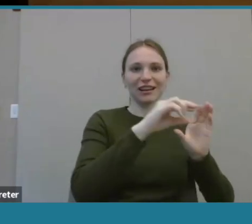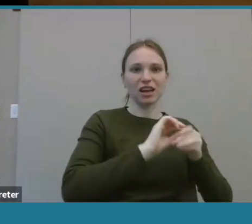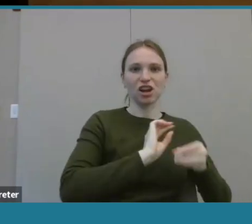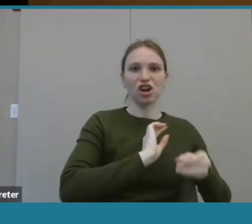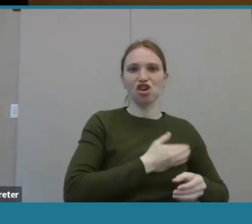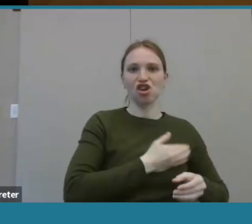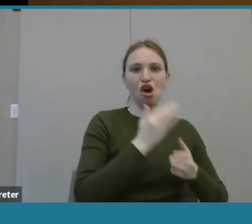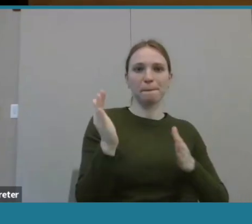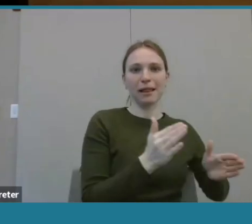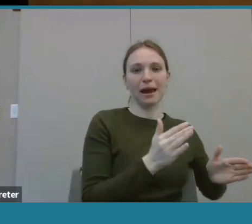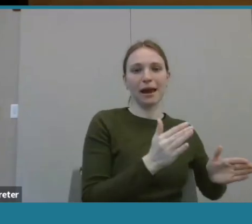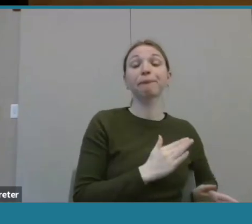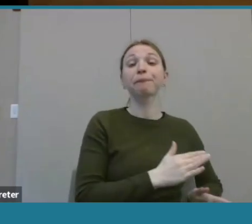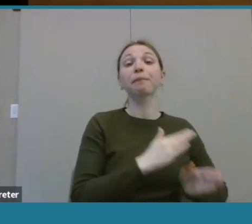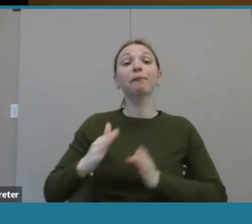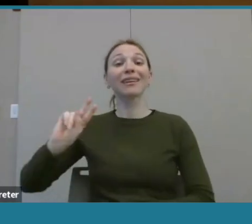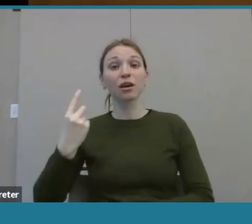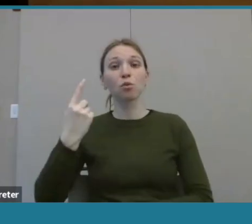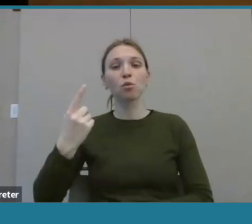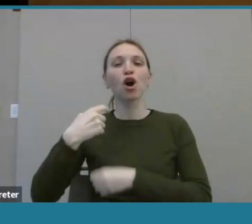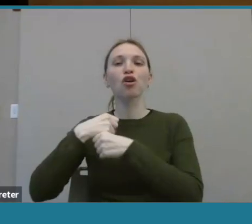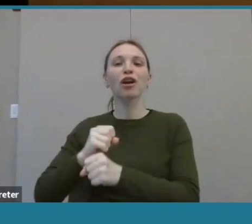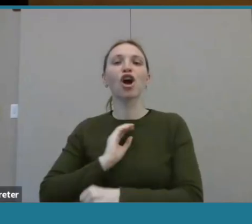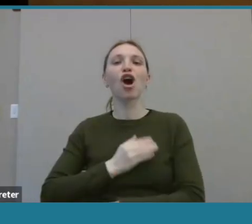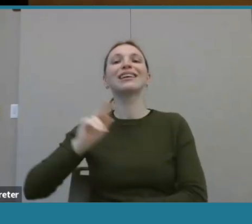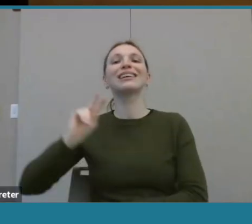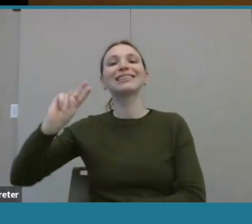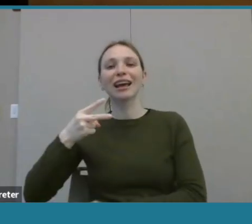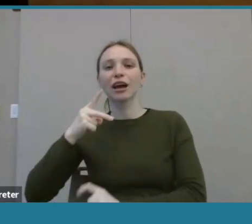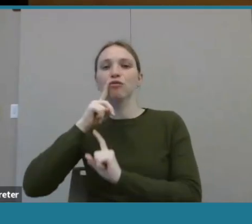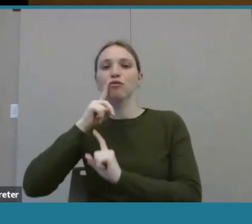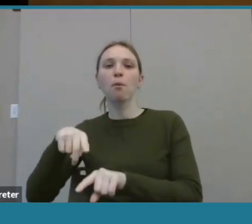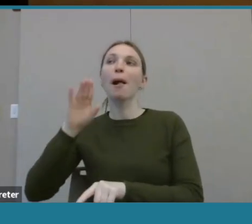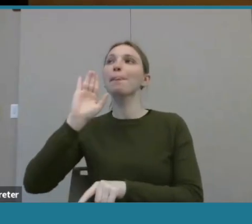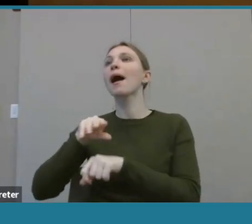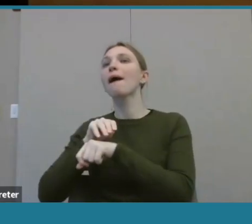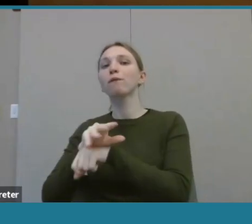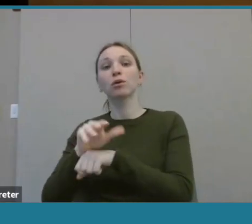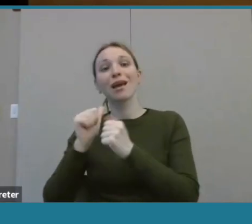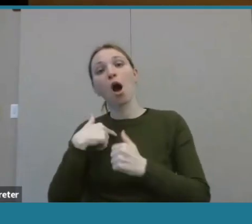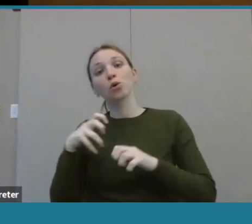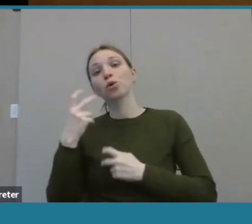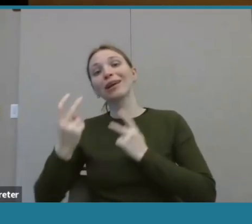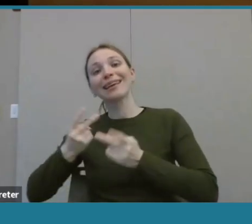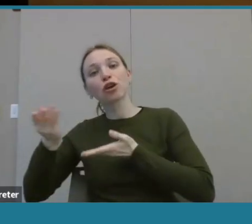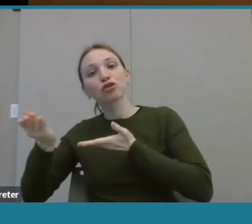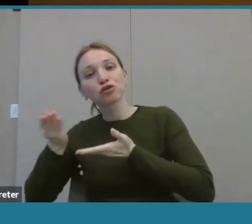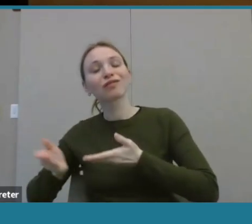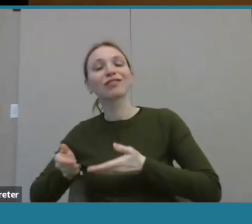The other one was created in a second report that's influenced the way we do guest service, guest experience, infrastructure, etc.